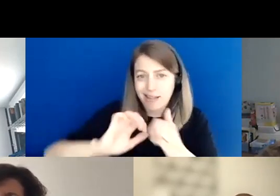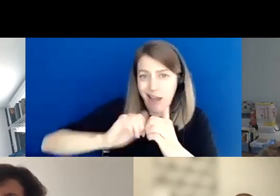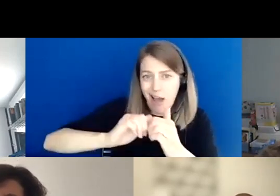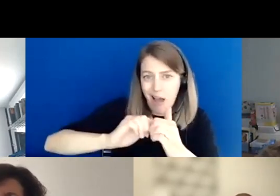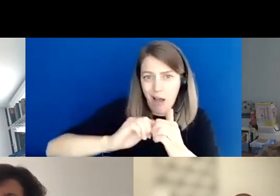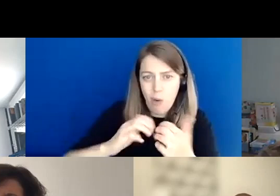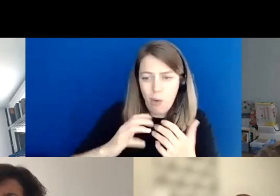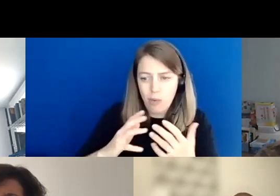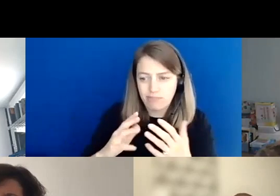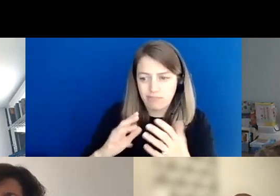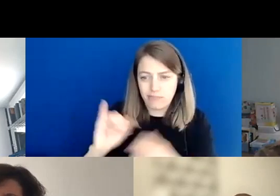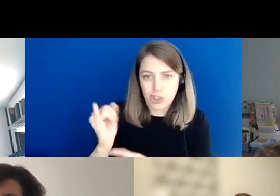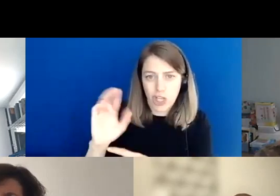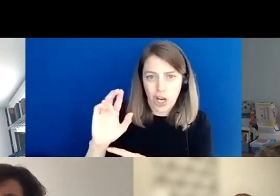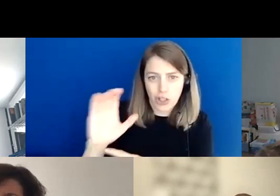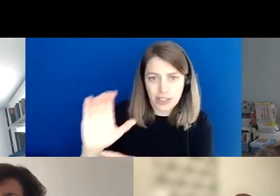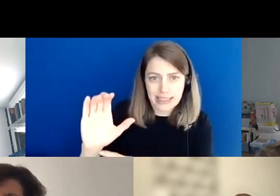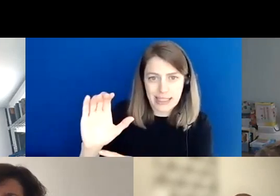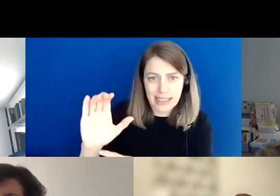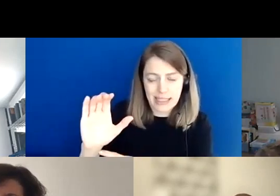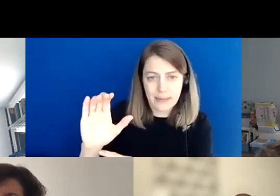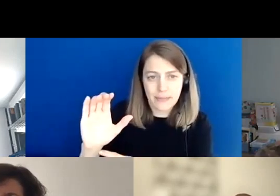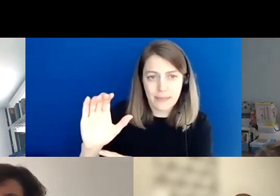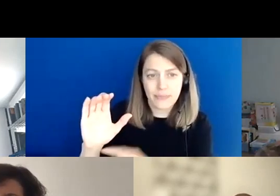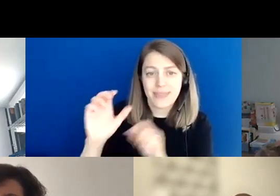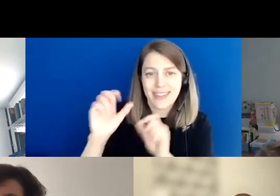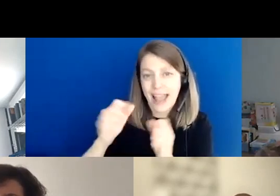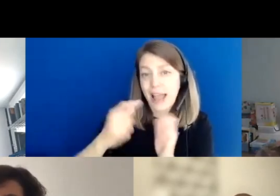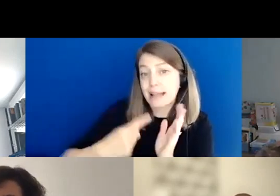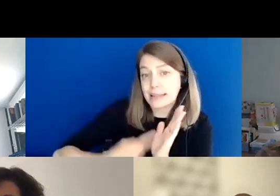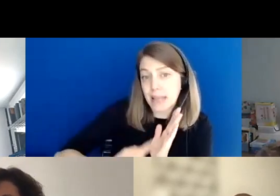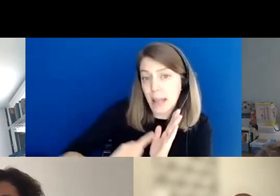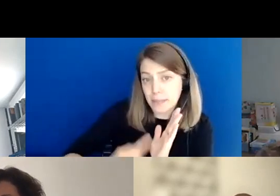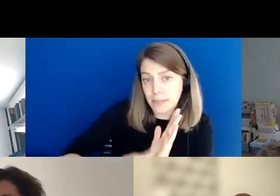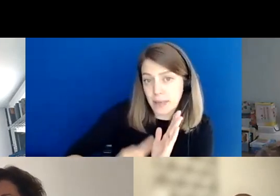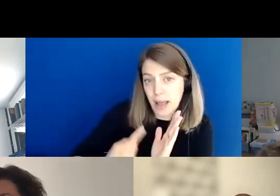the Judge Rotenberg Center can sometimes try